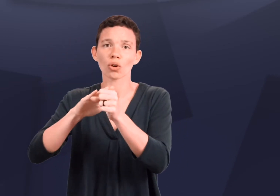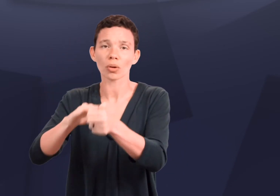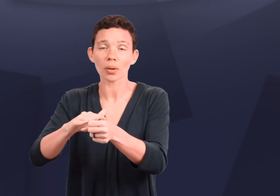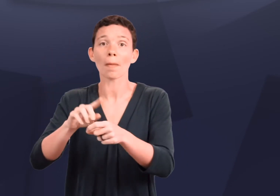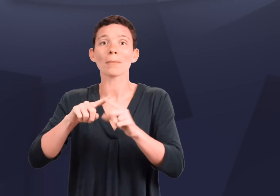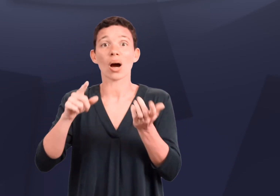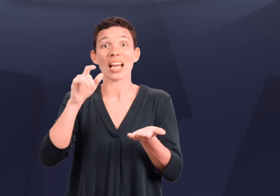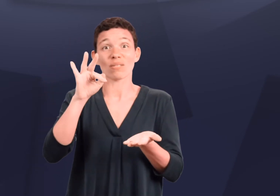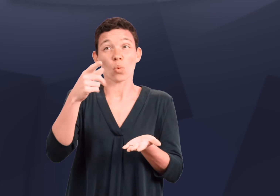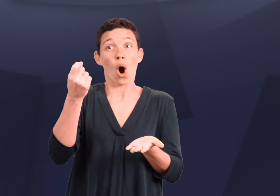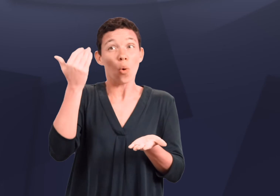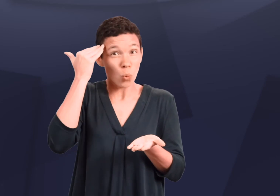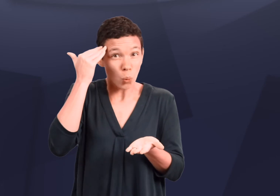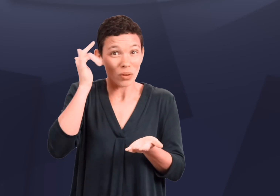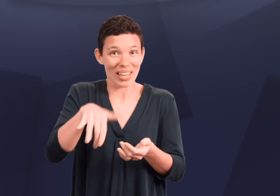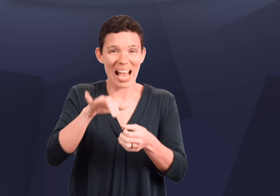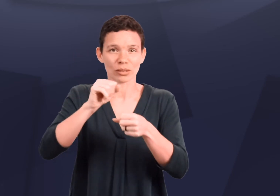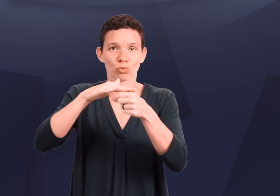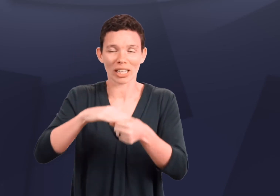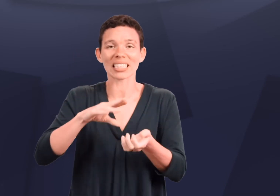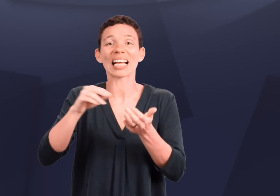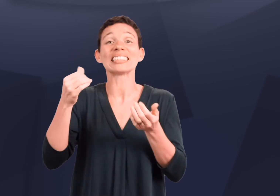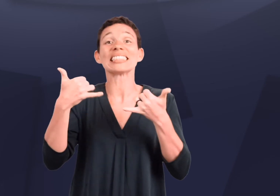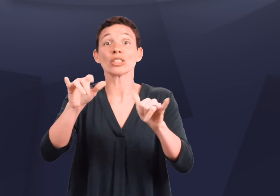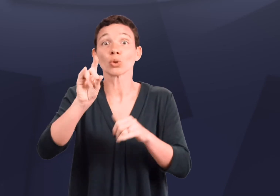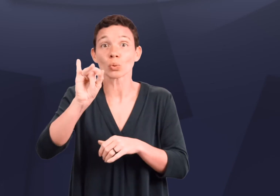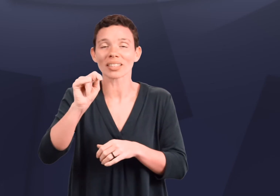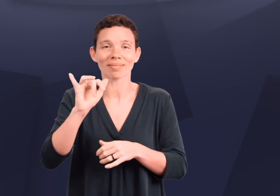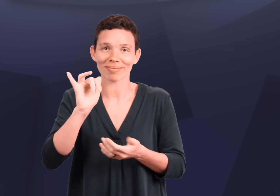However, if you are aware that this is inaccessible for certain people